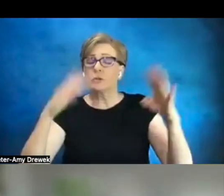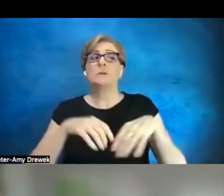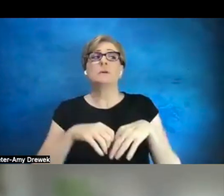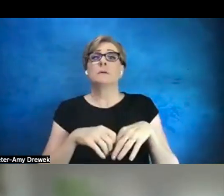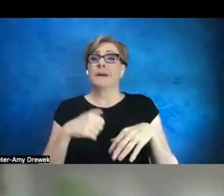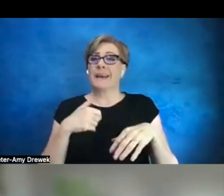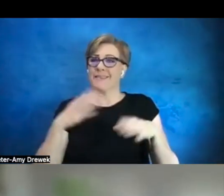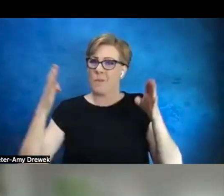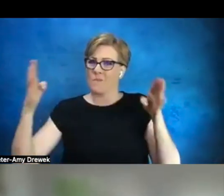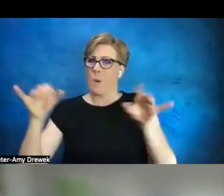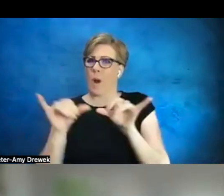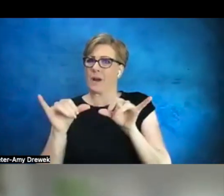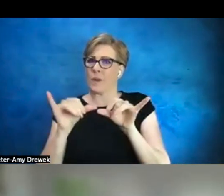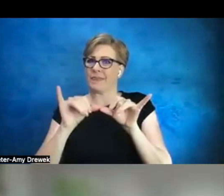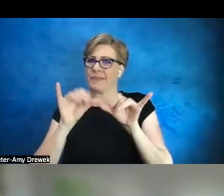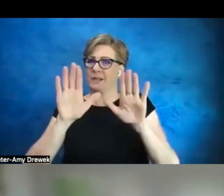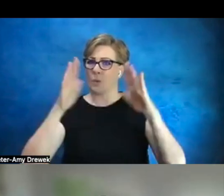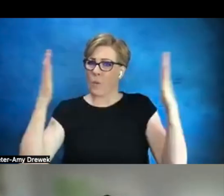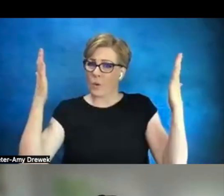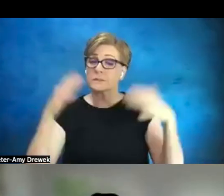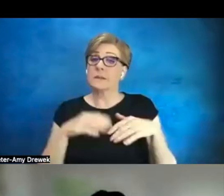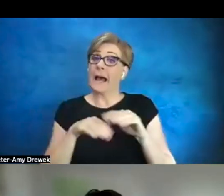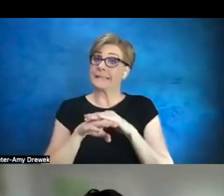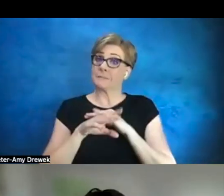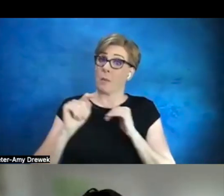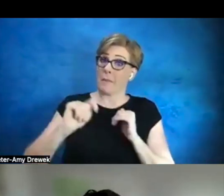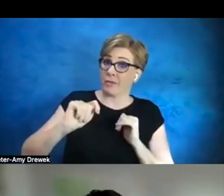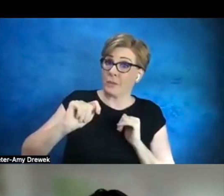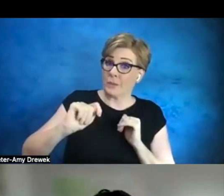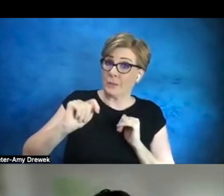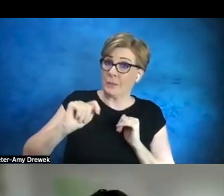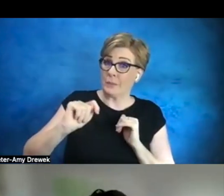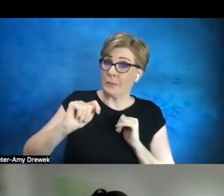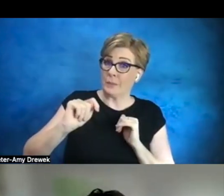that people can get to without having to navigate a large unfamiliar space.